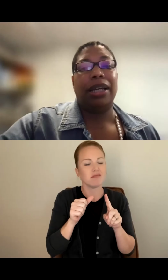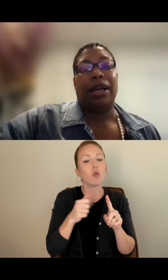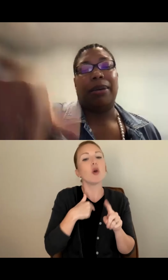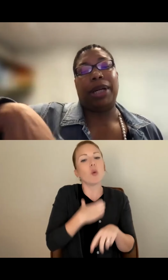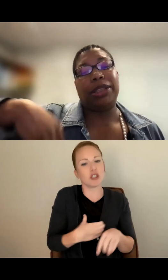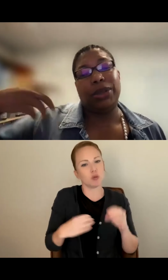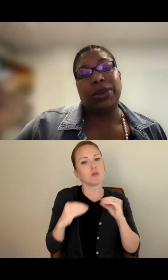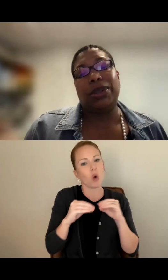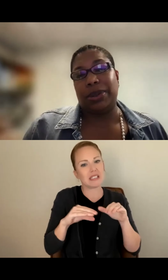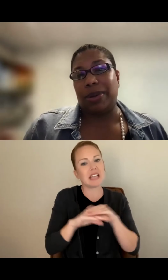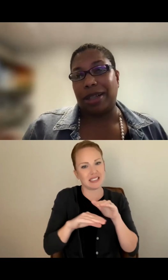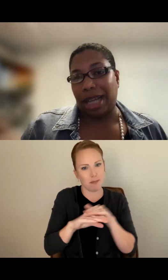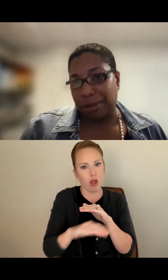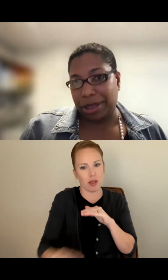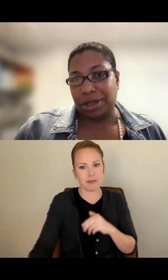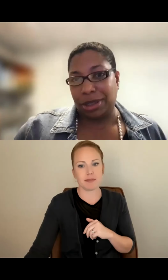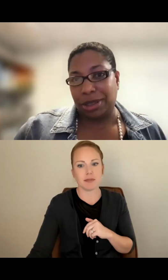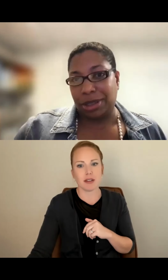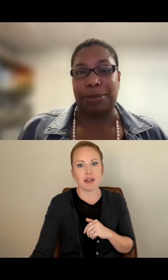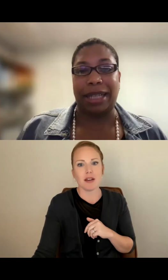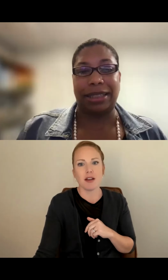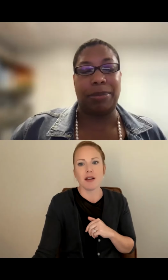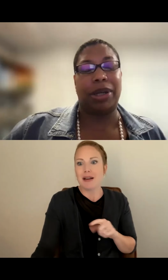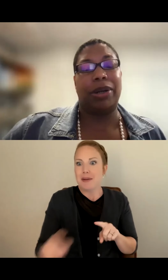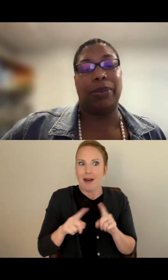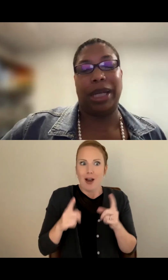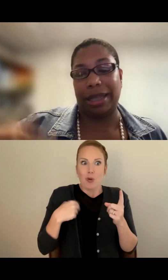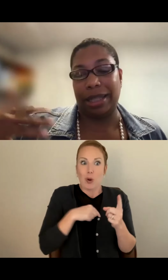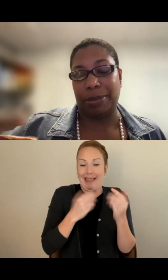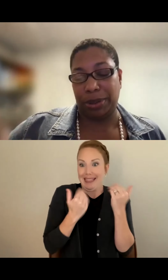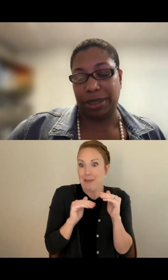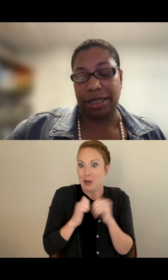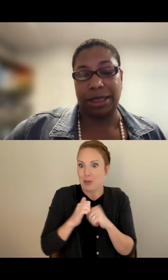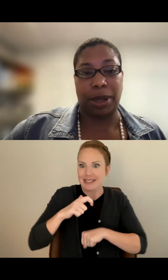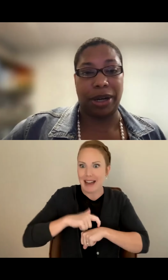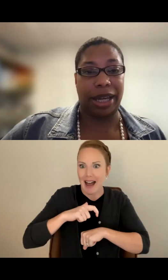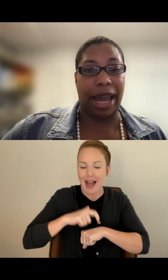But due to our time constraints this past summer, we ended up using Spark AR.